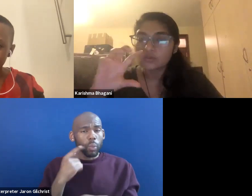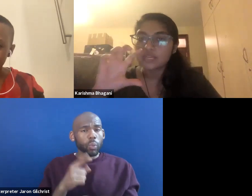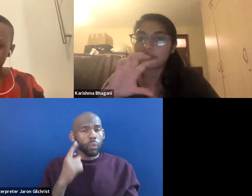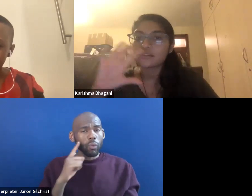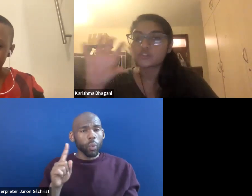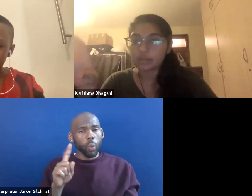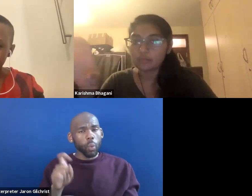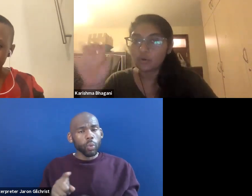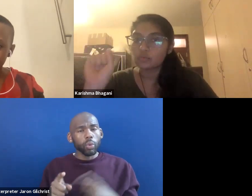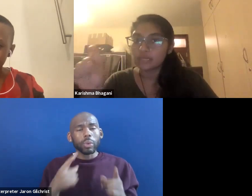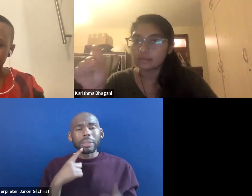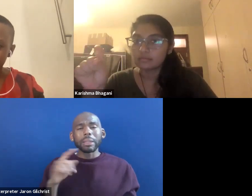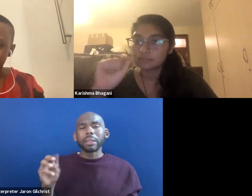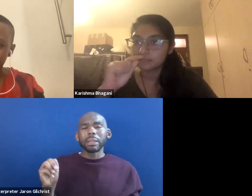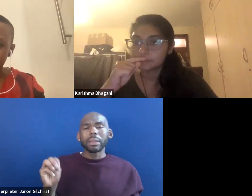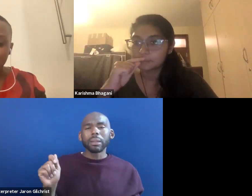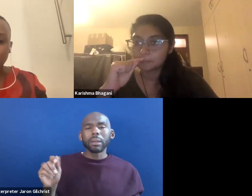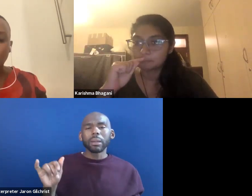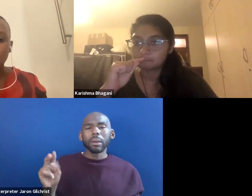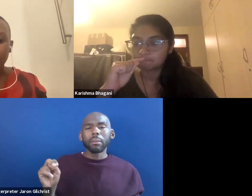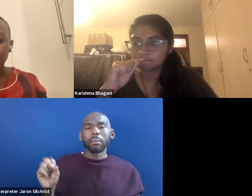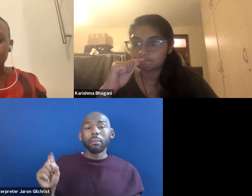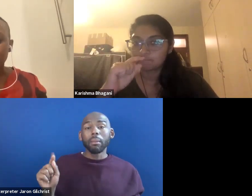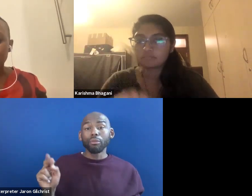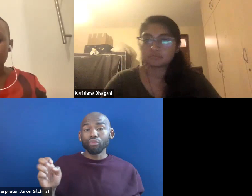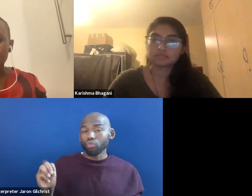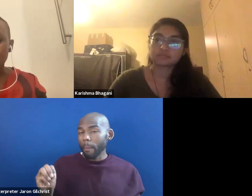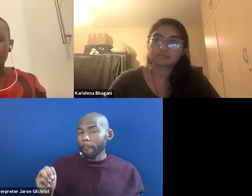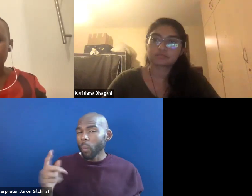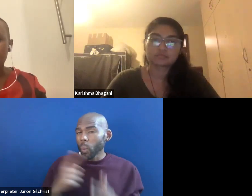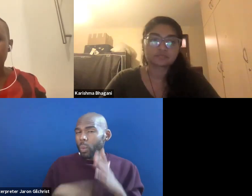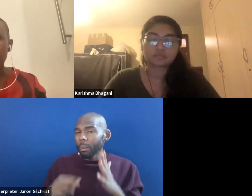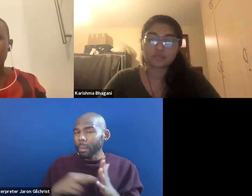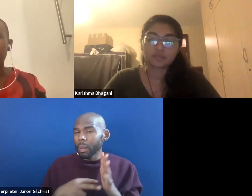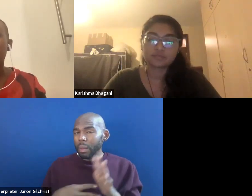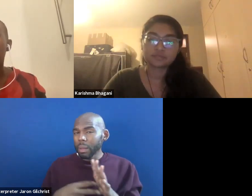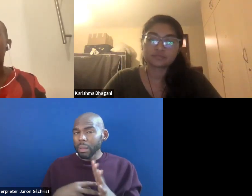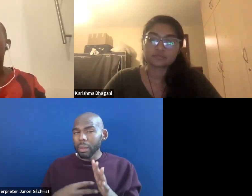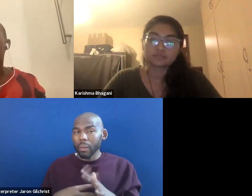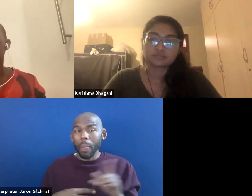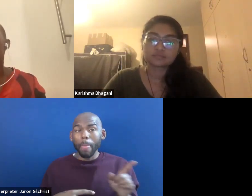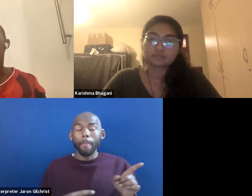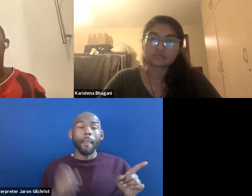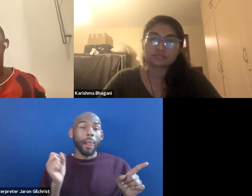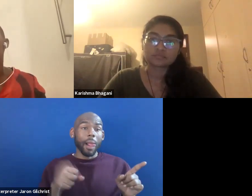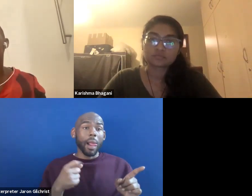when you say mainstream what do you mean? So when I say mainstream I'm referring to